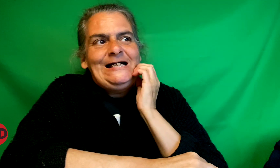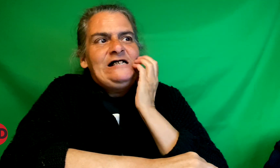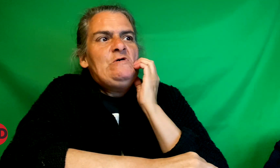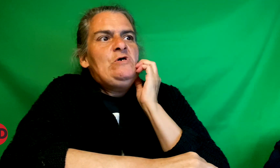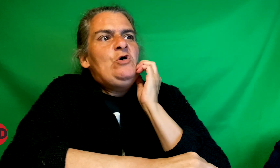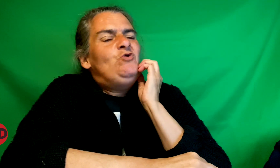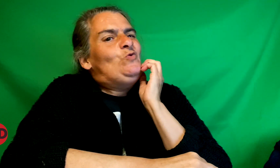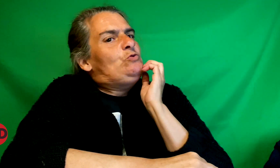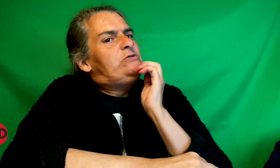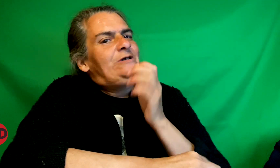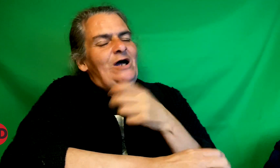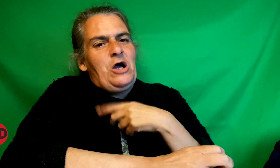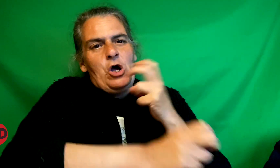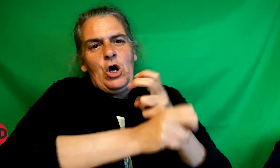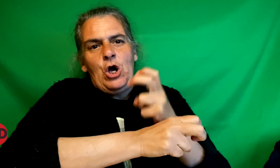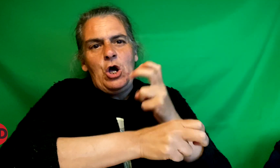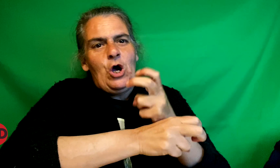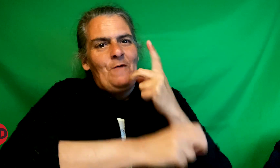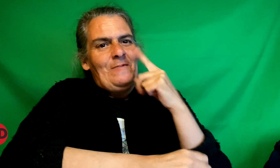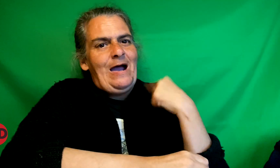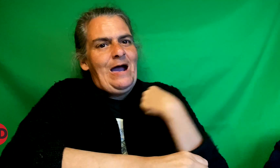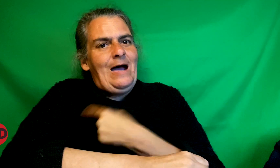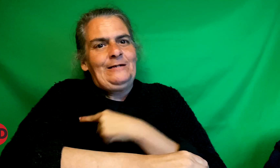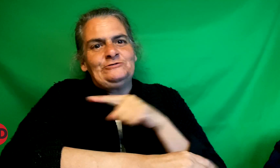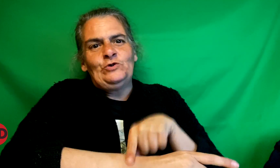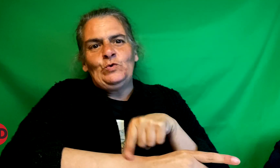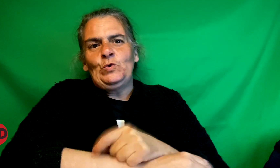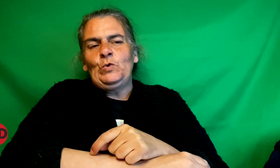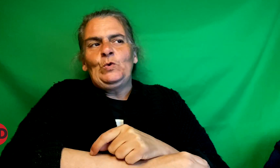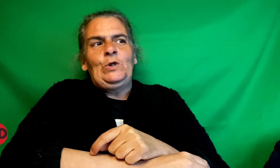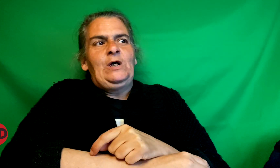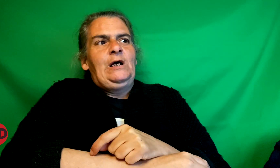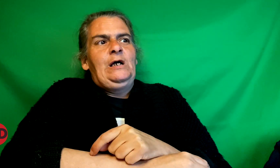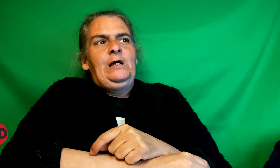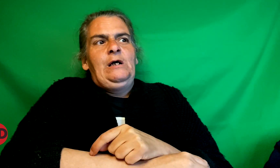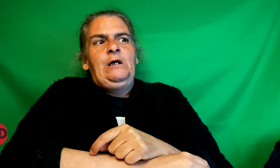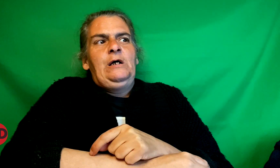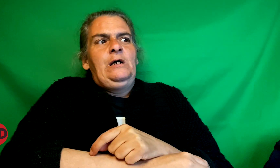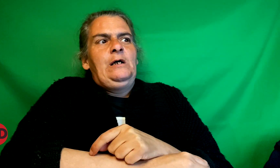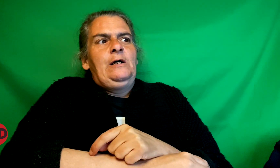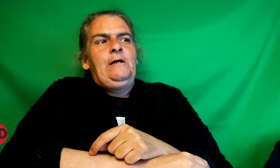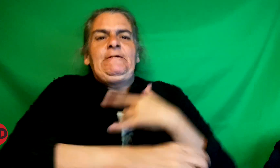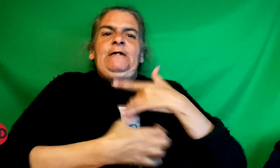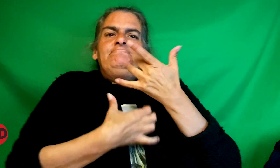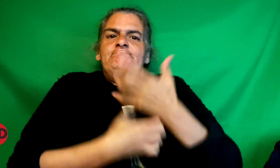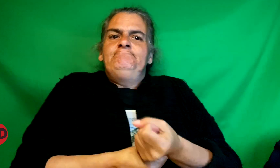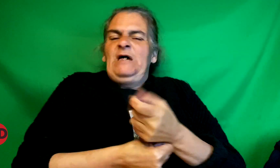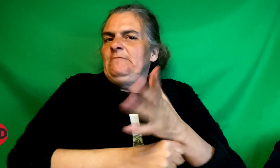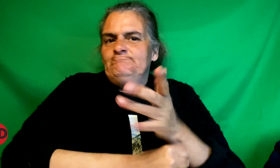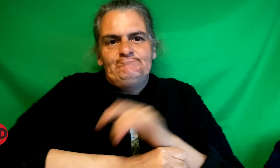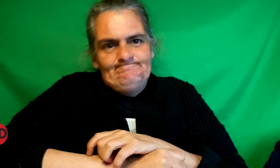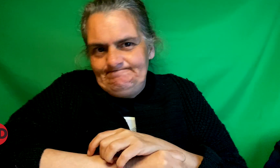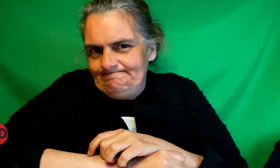it's hard for us to feel confident. We feel resistance to her.